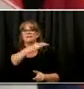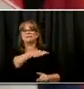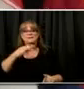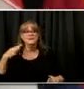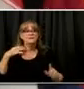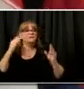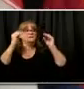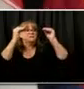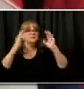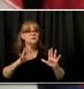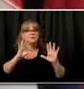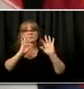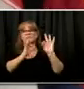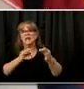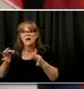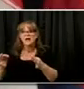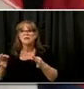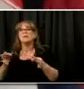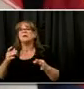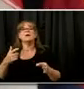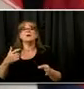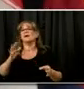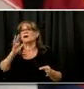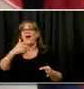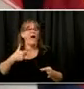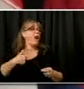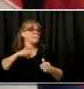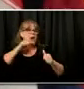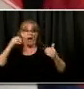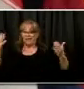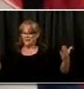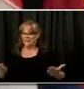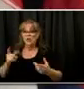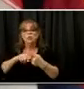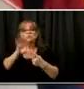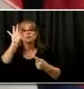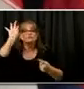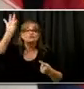uh they will get it from those who are qualified to do that we are implementing that advice we were